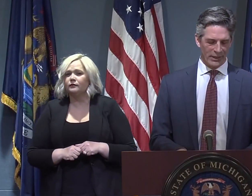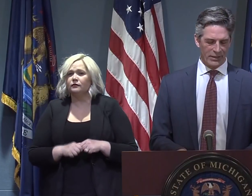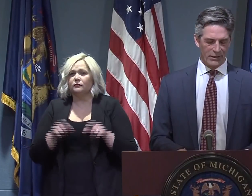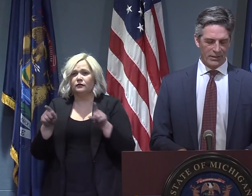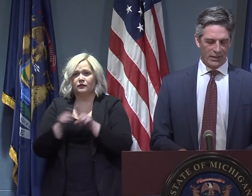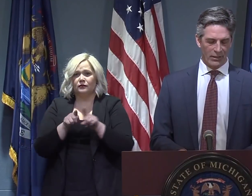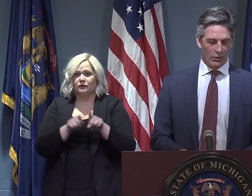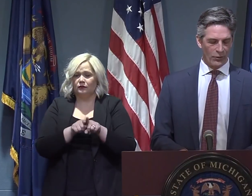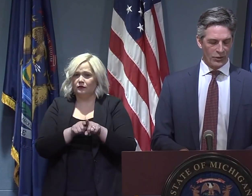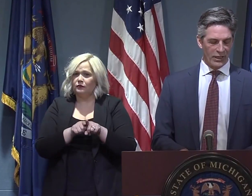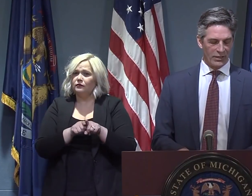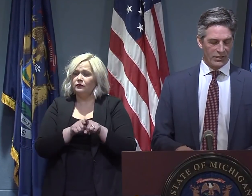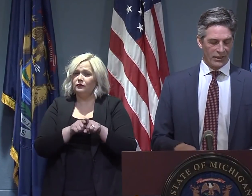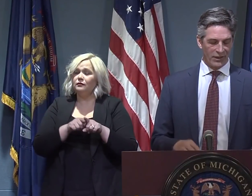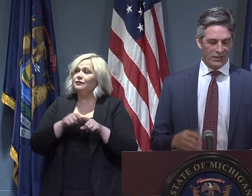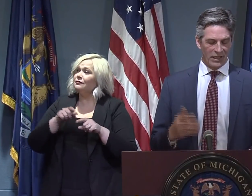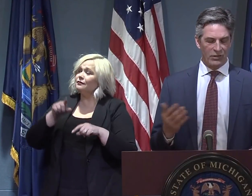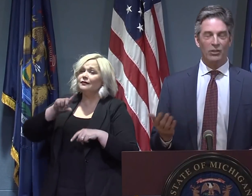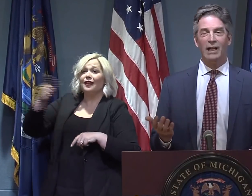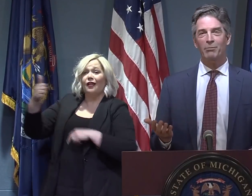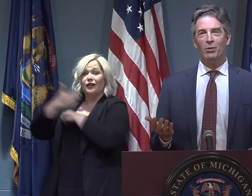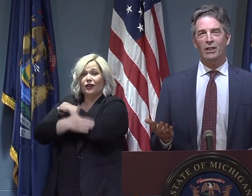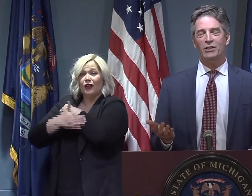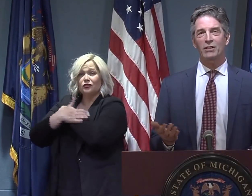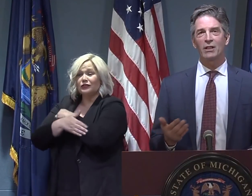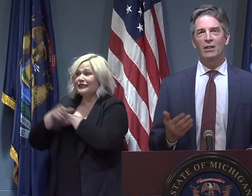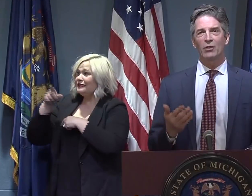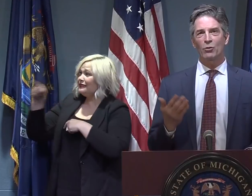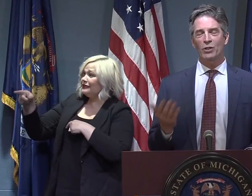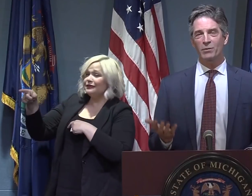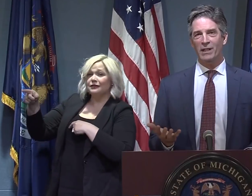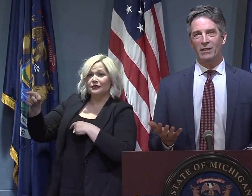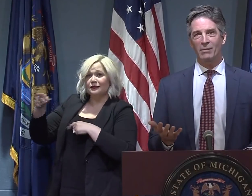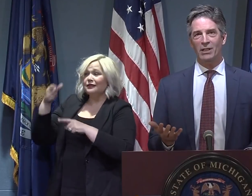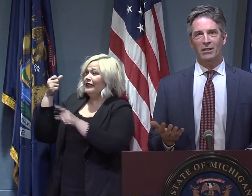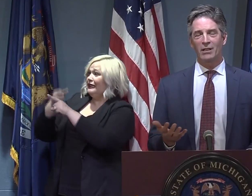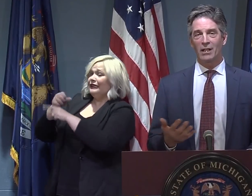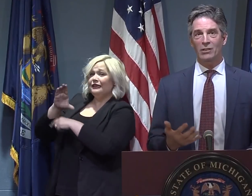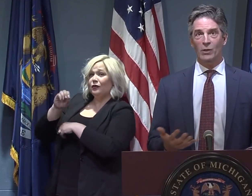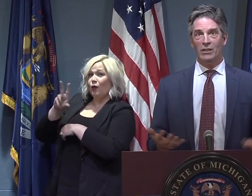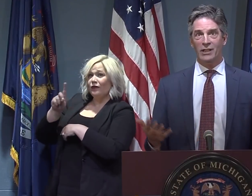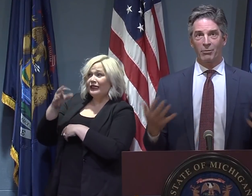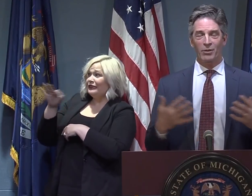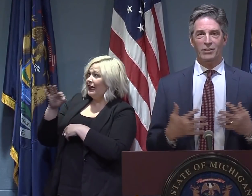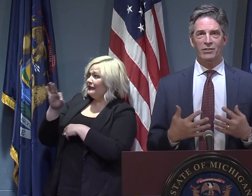RIGHT. WE ARE SPENDING A LOT OF TIME SPENDING WORK PLACES OVERSEAS